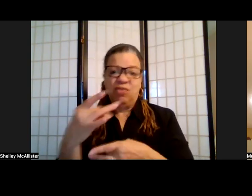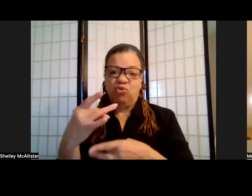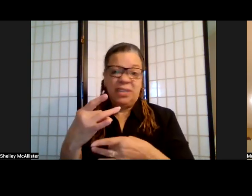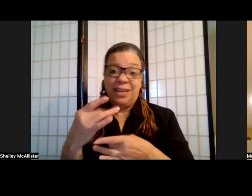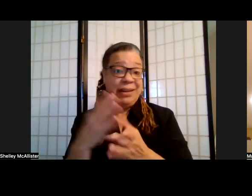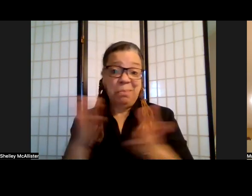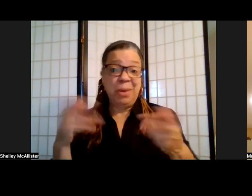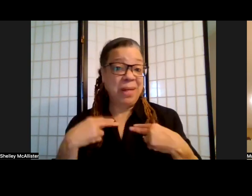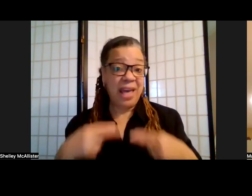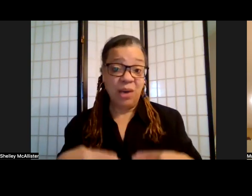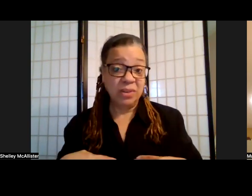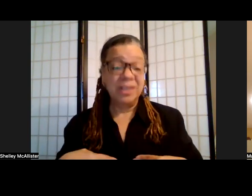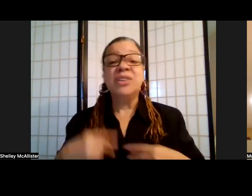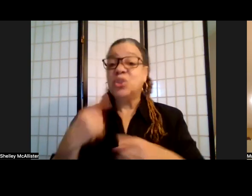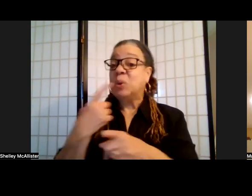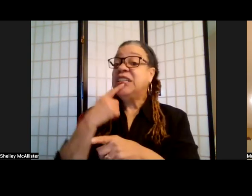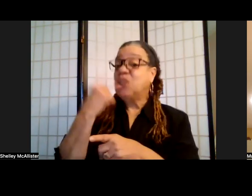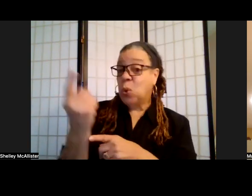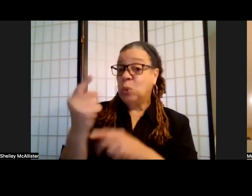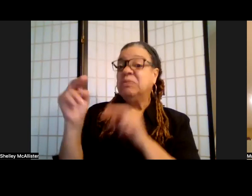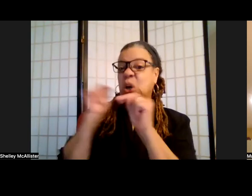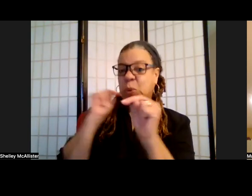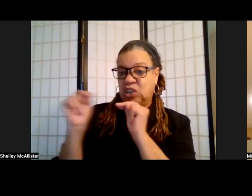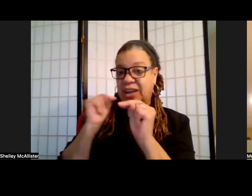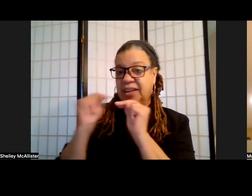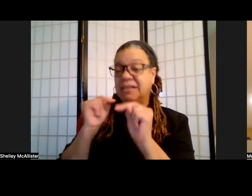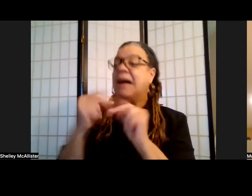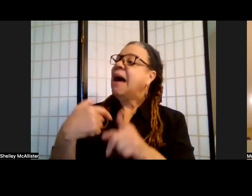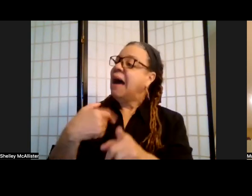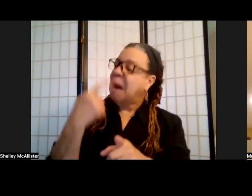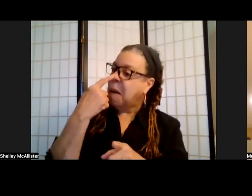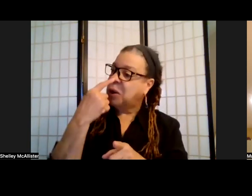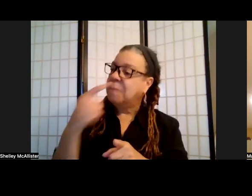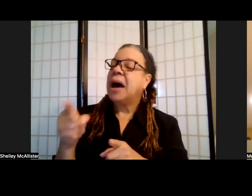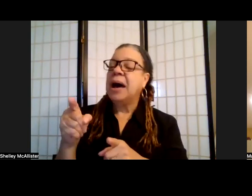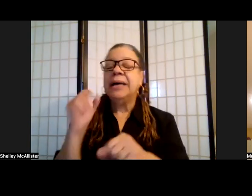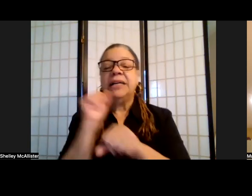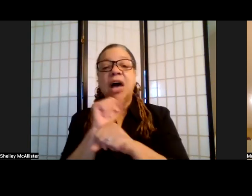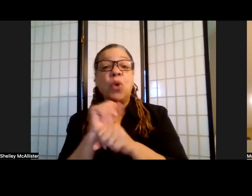So, he made a counteroffer. He told Stockline that he was willing to work for three years, instead